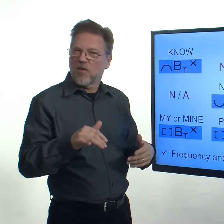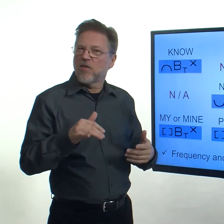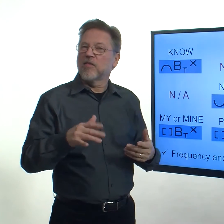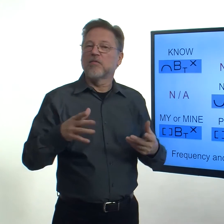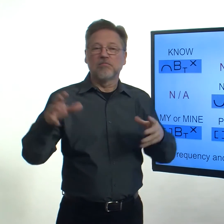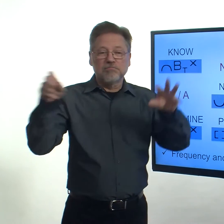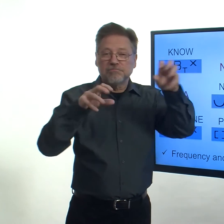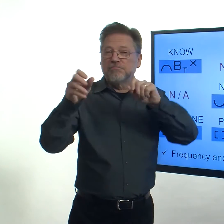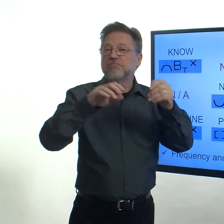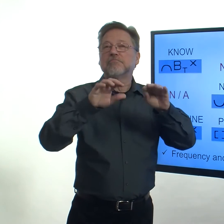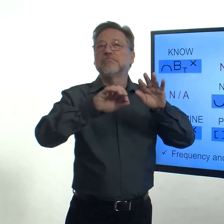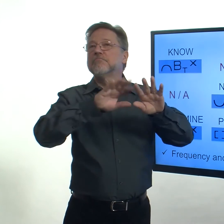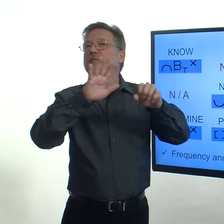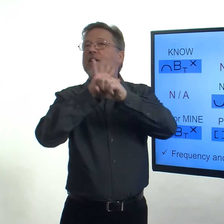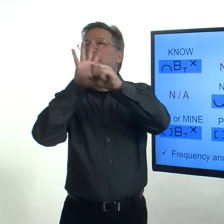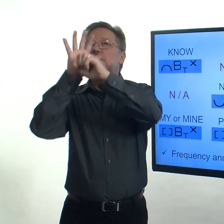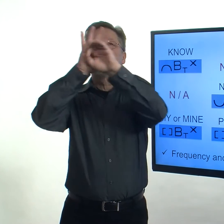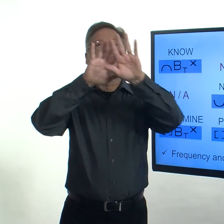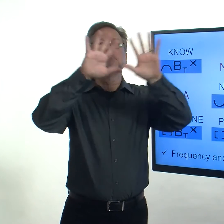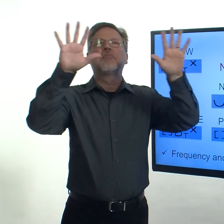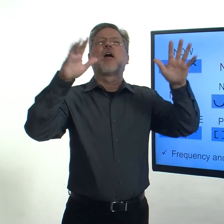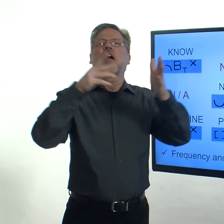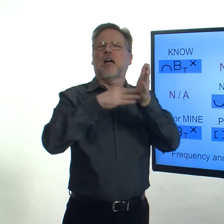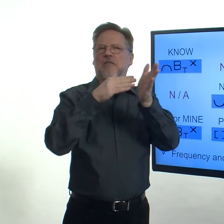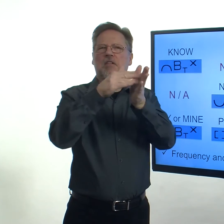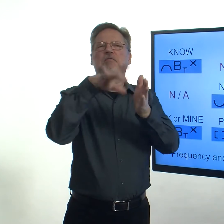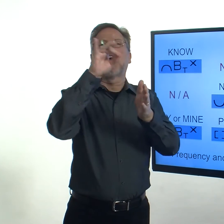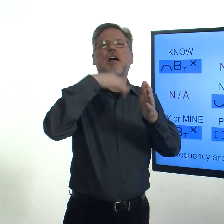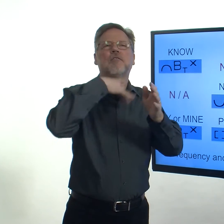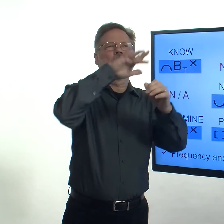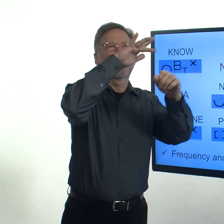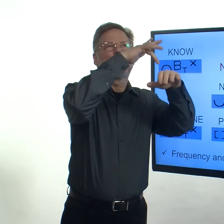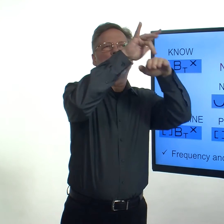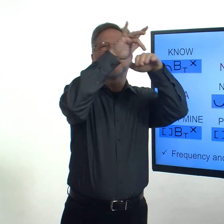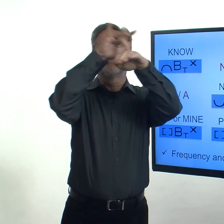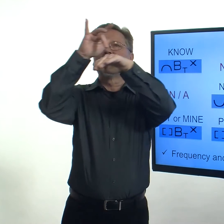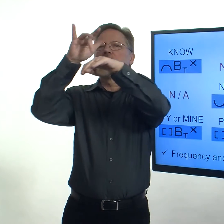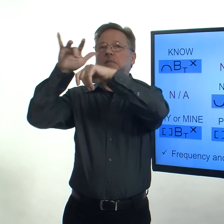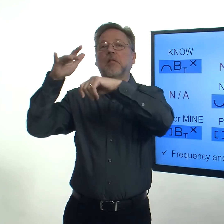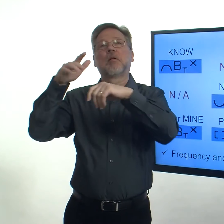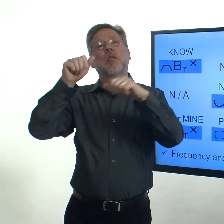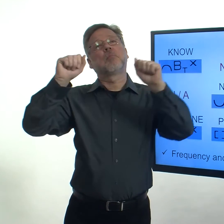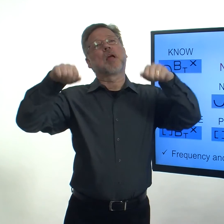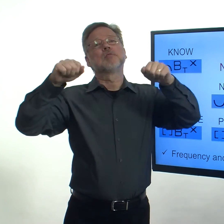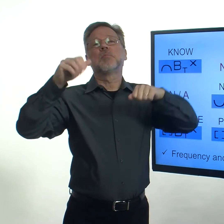imagine that notations could be compiled for every word, and you’d find gaps in the lexicon.